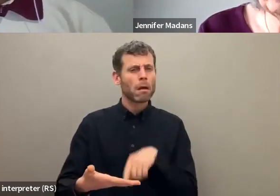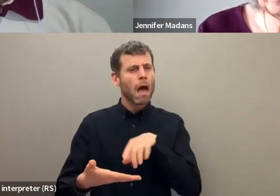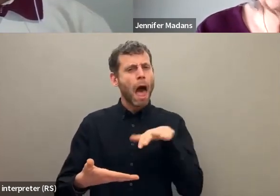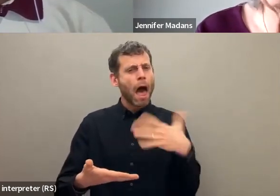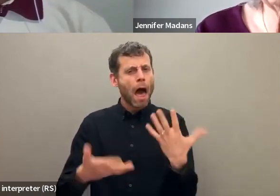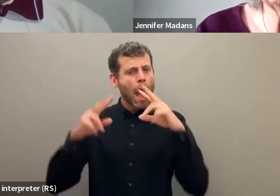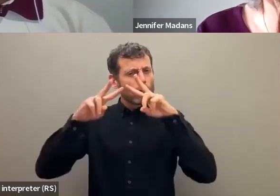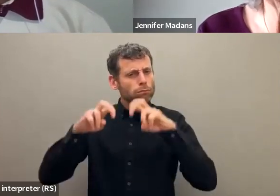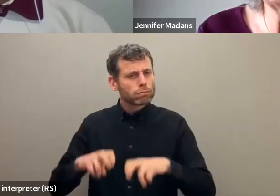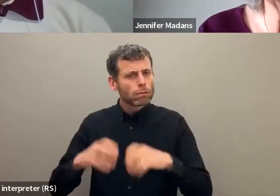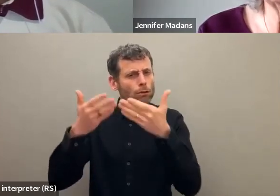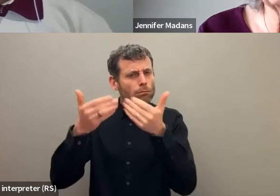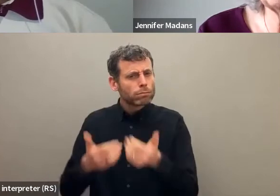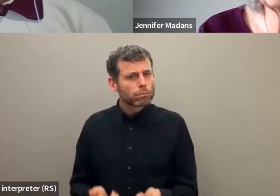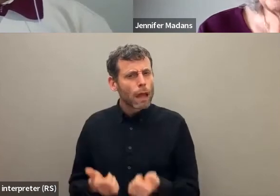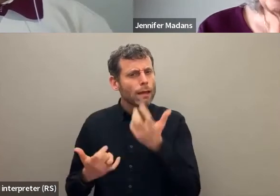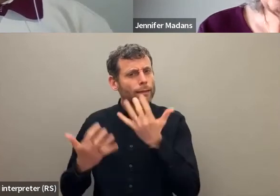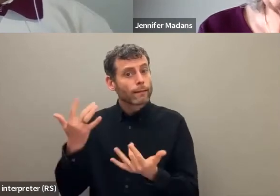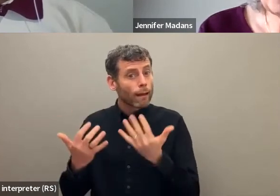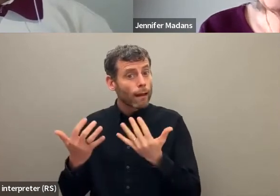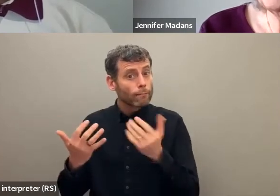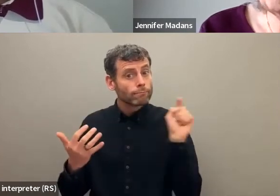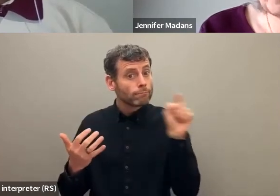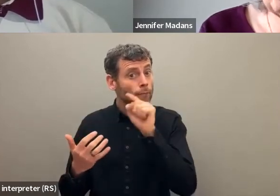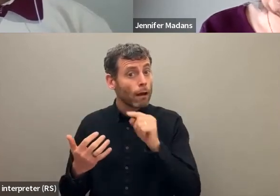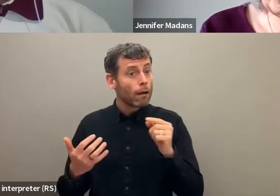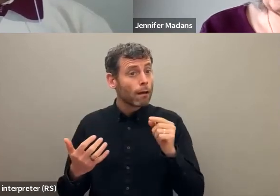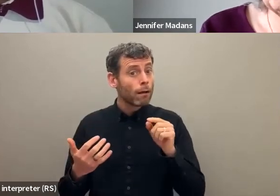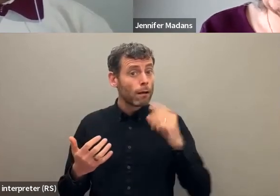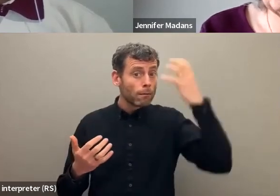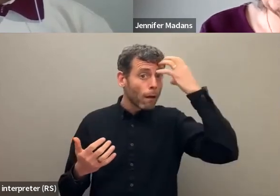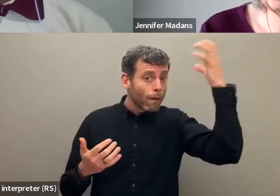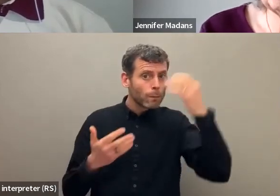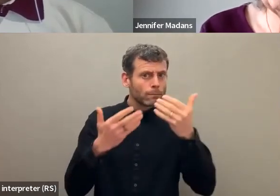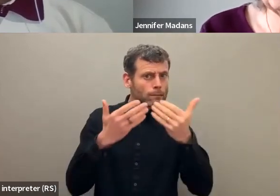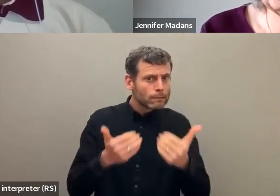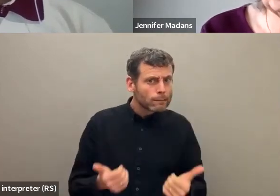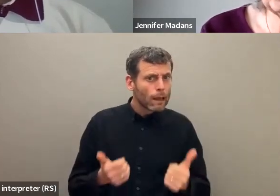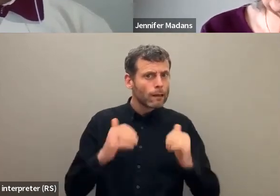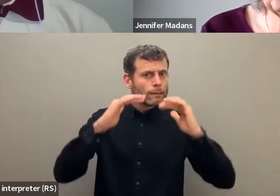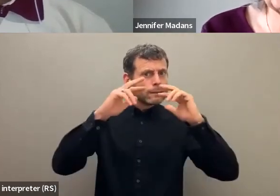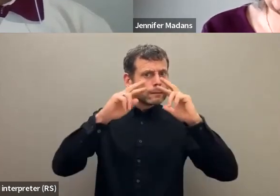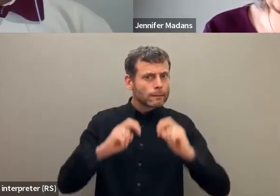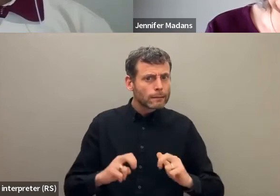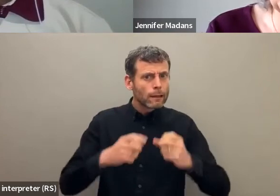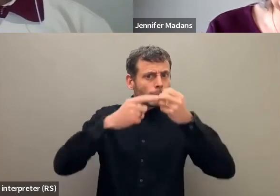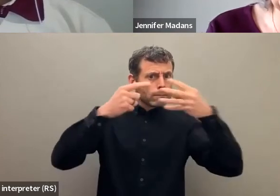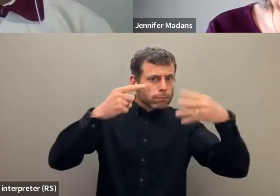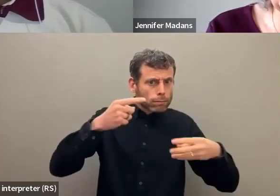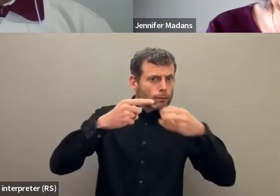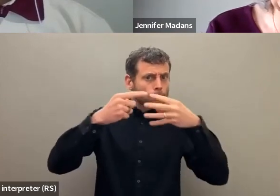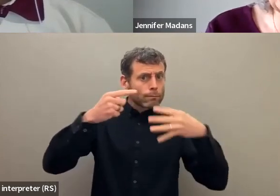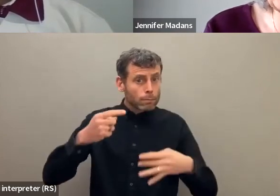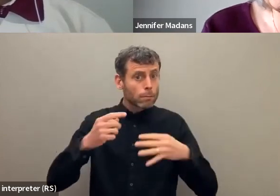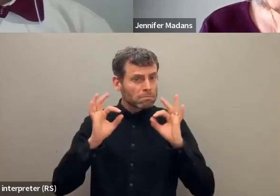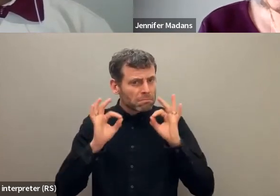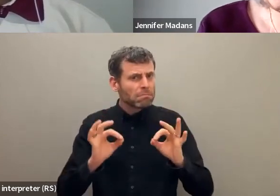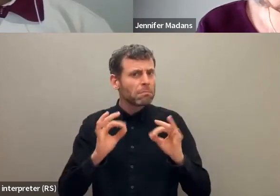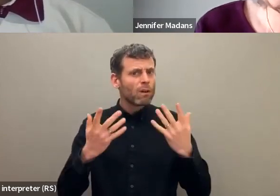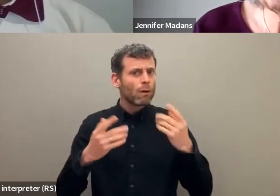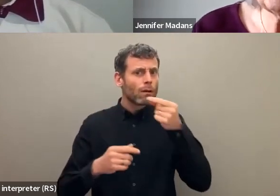Jennifer Madans: Now these gaps reflect the breadth and scope of disability data and really are not surprising, we tend to refer to disability data as if it were one entity.